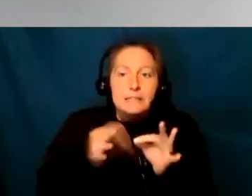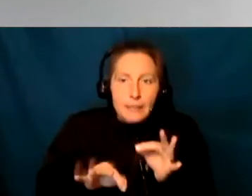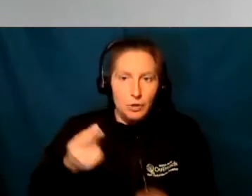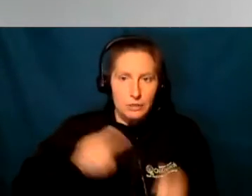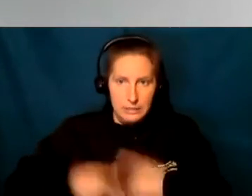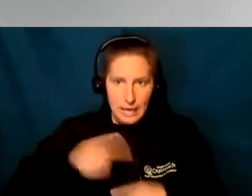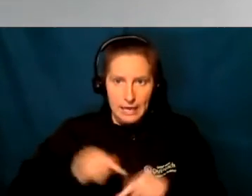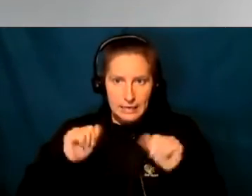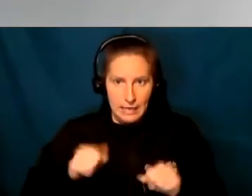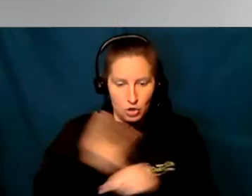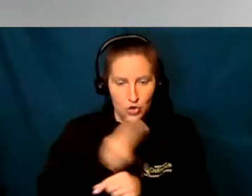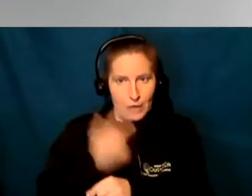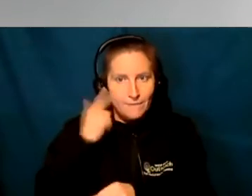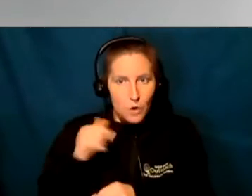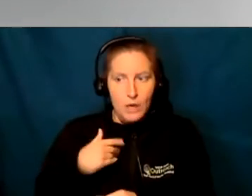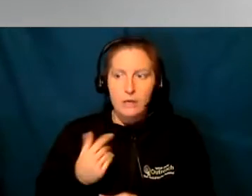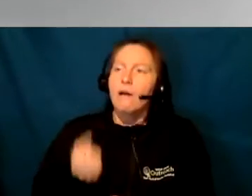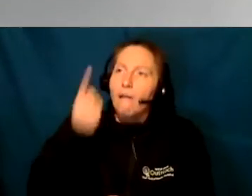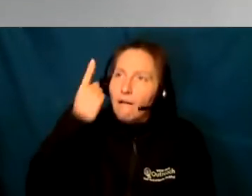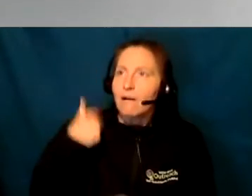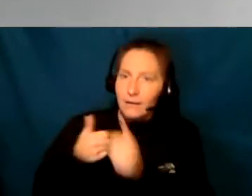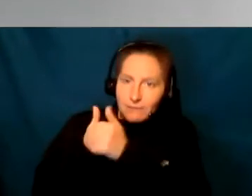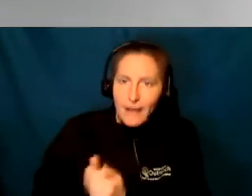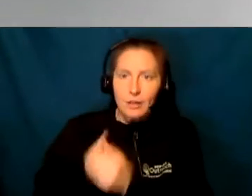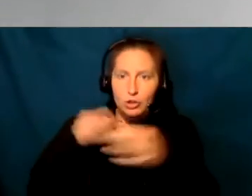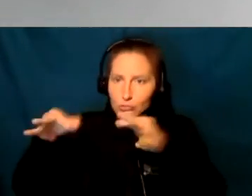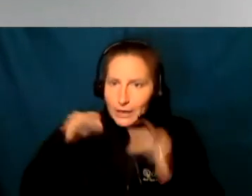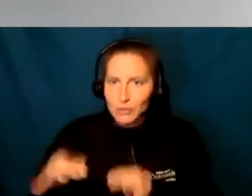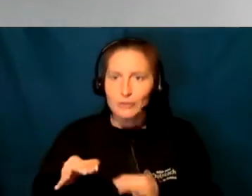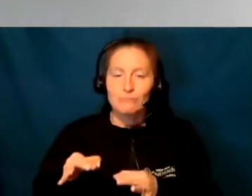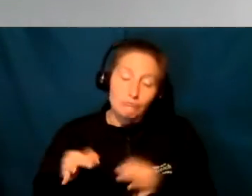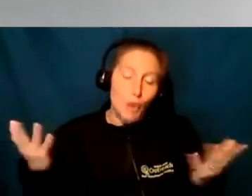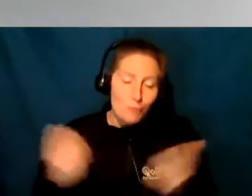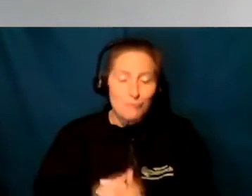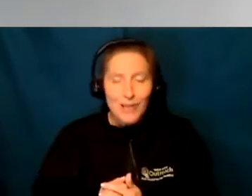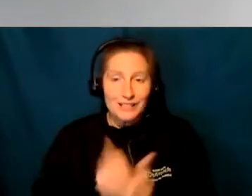to follow directions and things like that. And so it's been useful in a lot of ways.